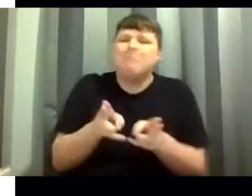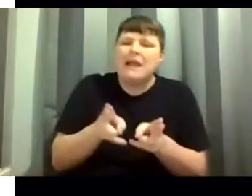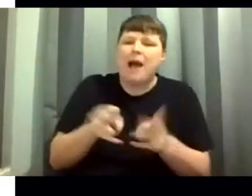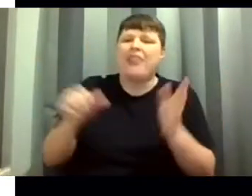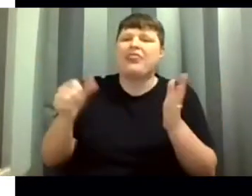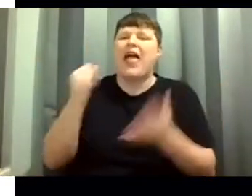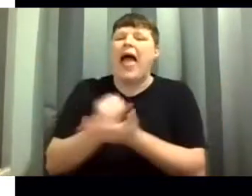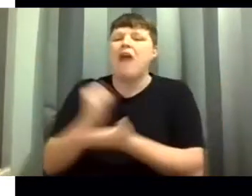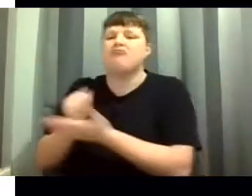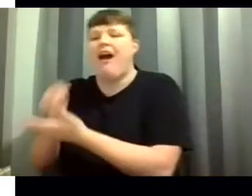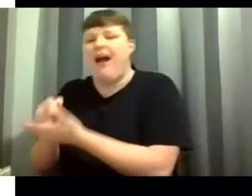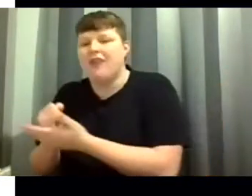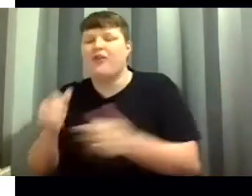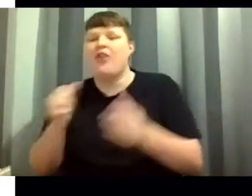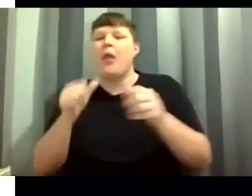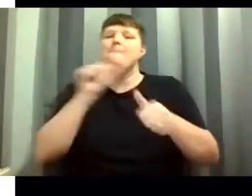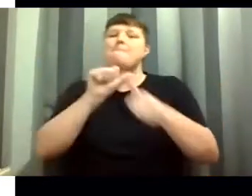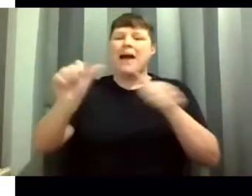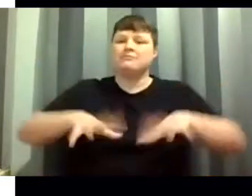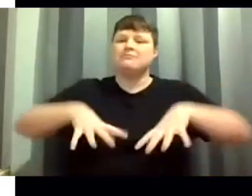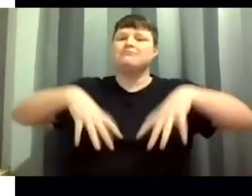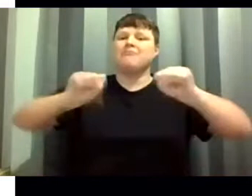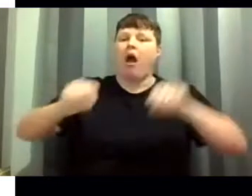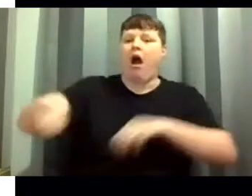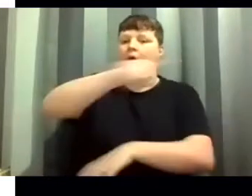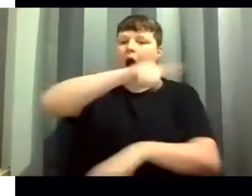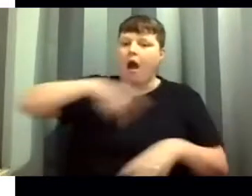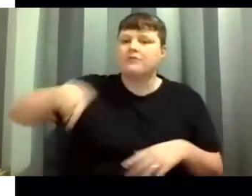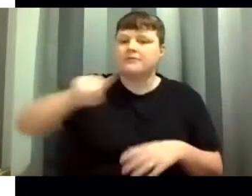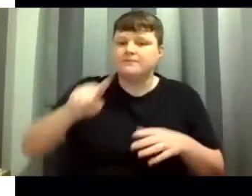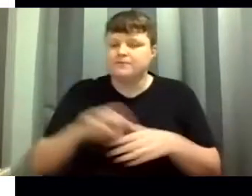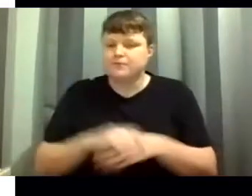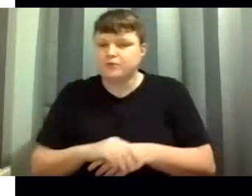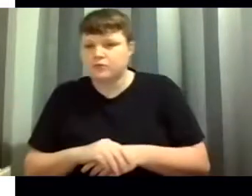condition. That's really important because all the big forecasting improvements come through